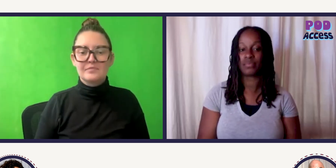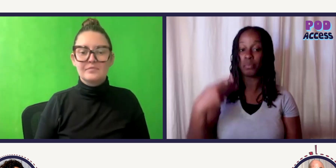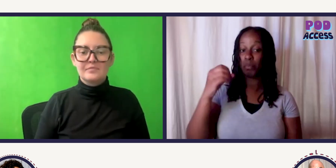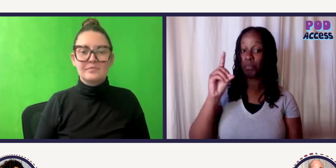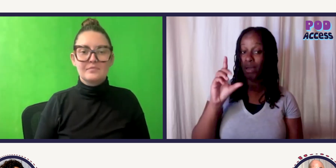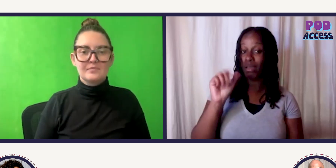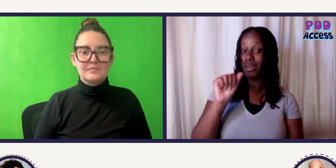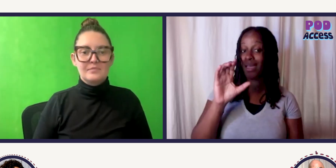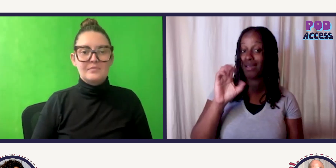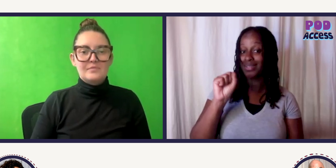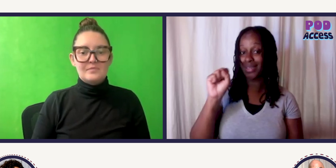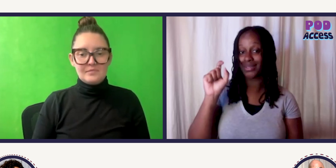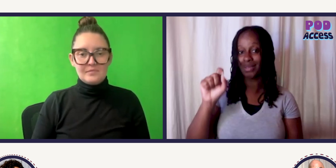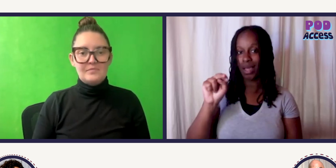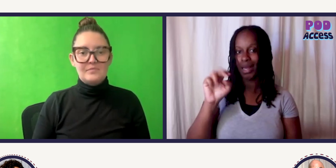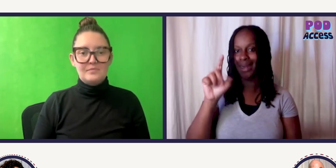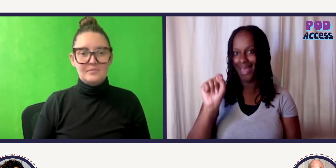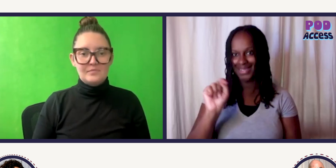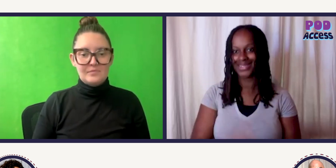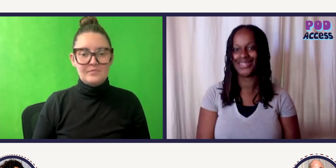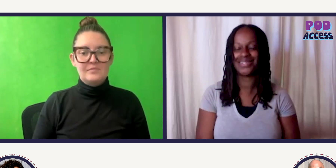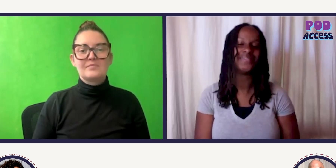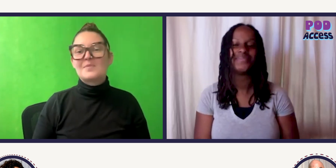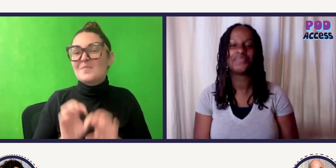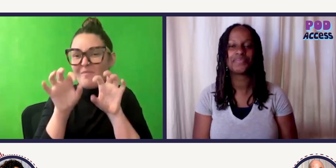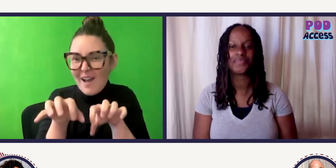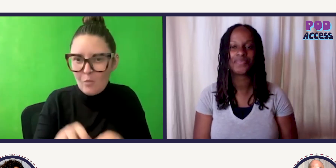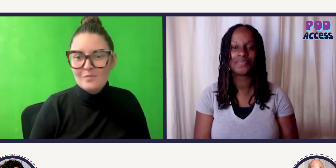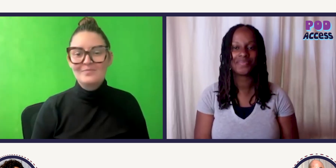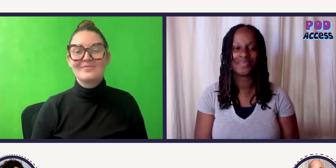PODAccess.net. CHERYL: Meow.